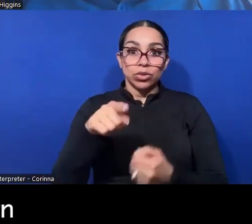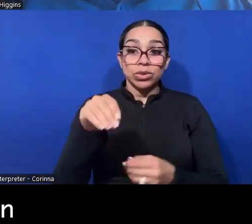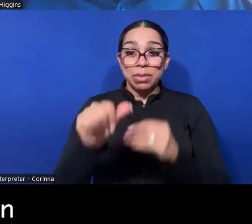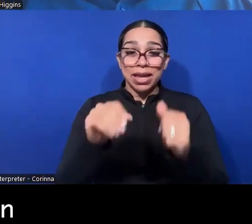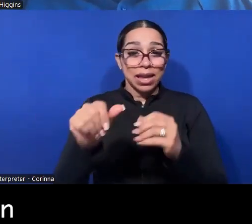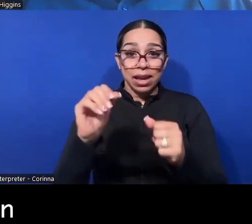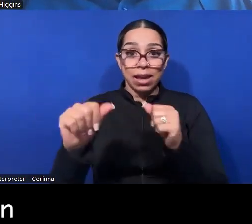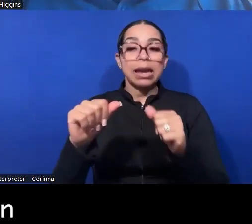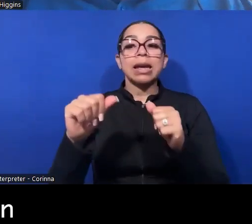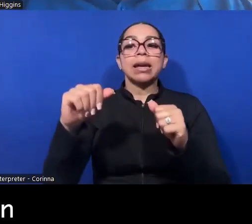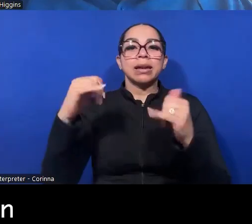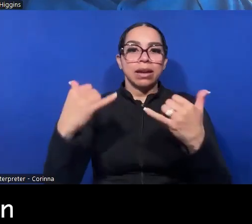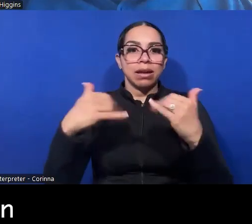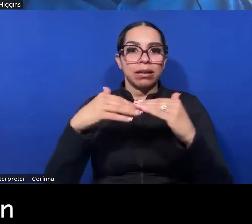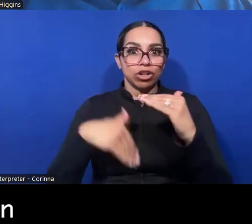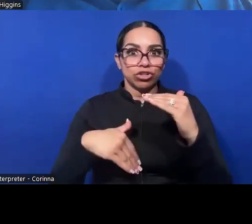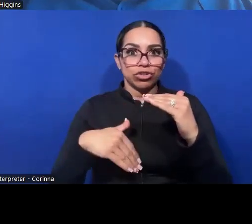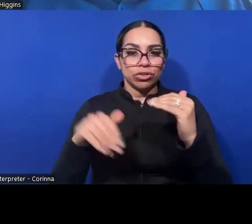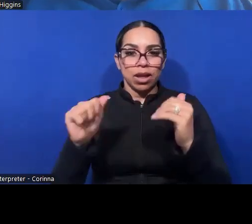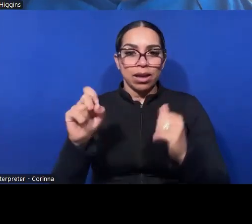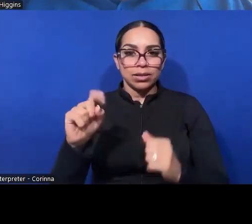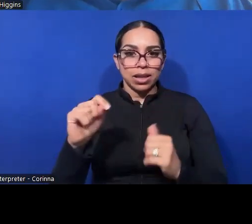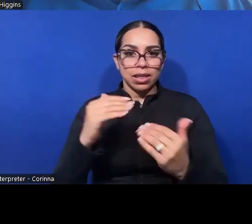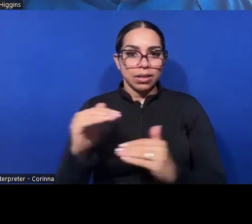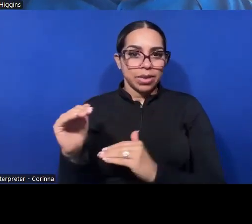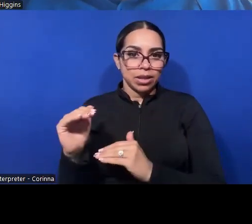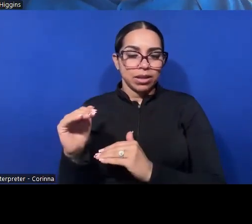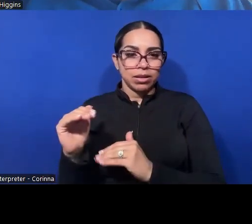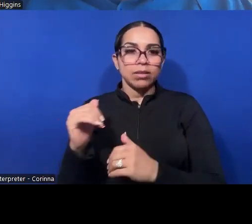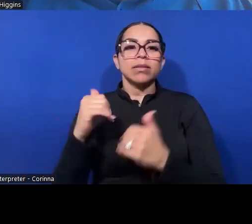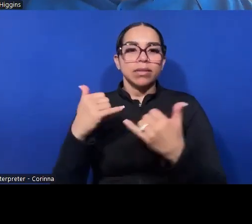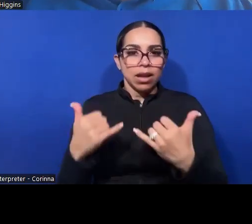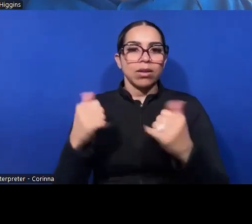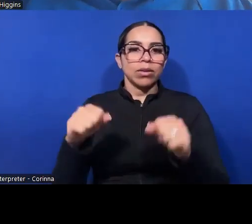So you'd have to spend down those resources under the asset limit in order to start receiving Medi-Cal again.